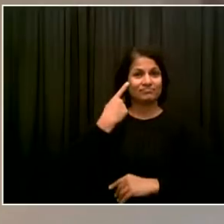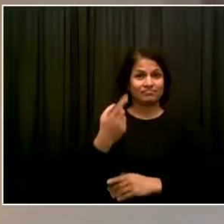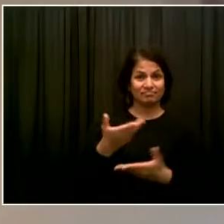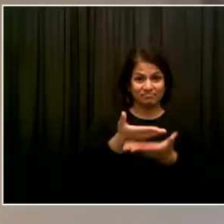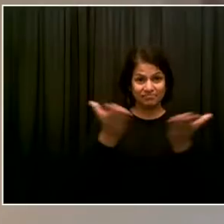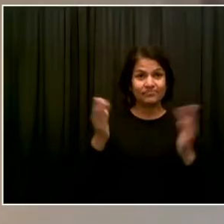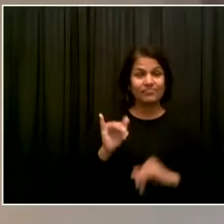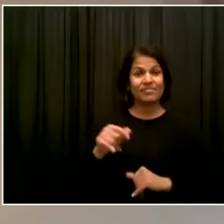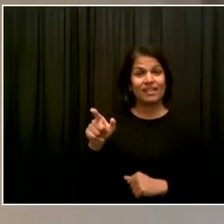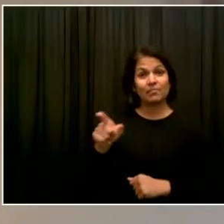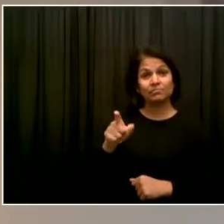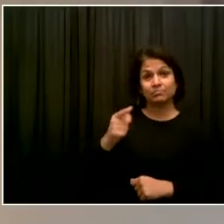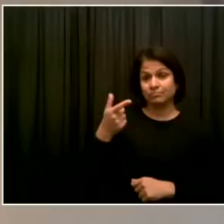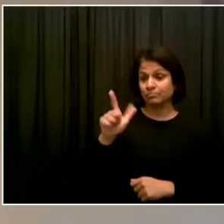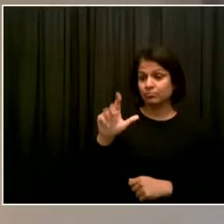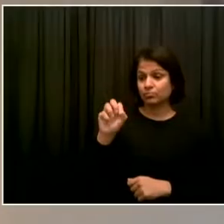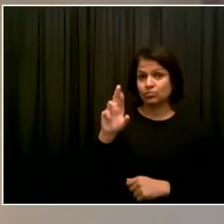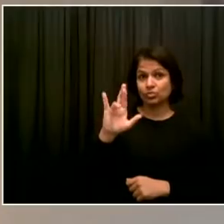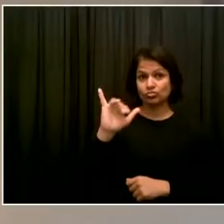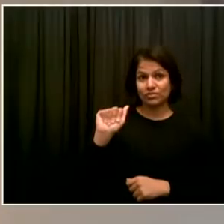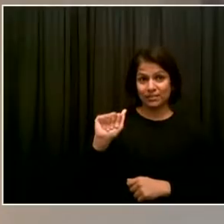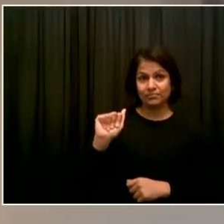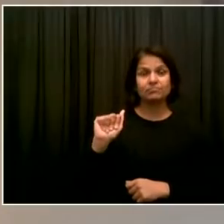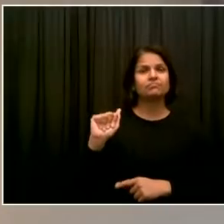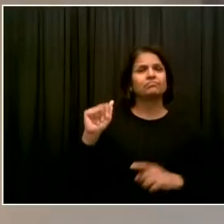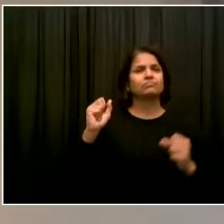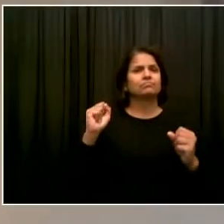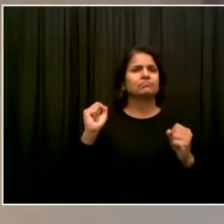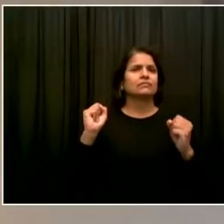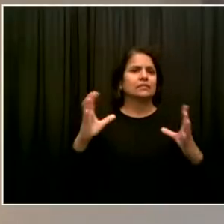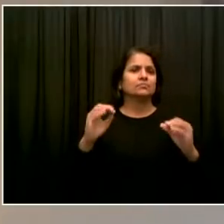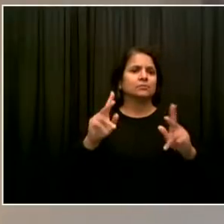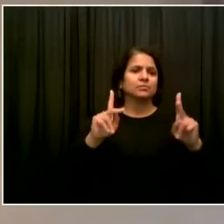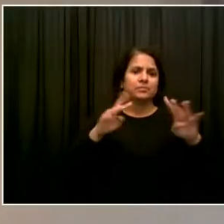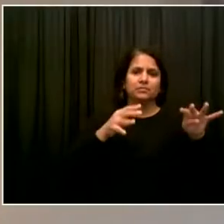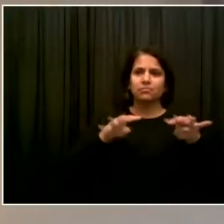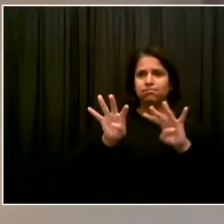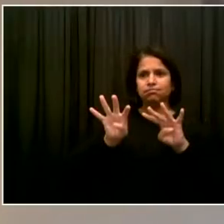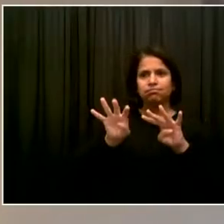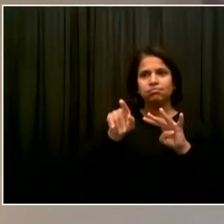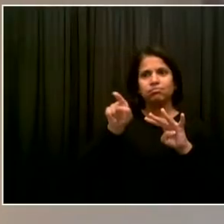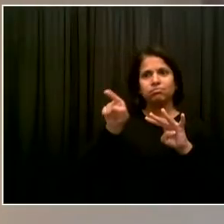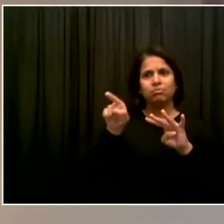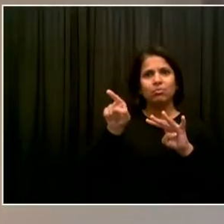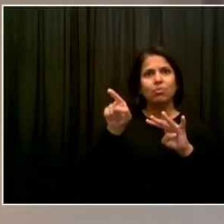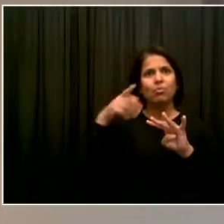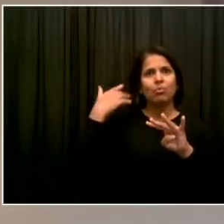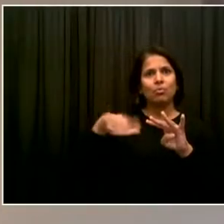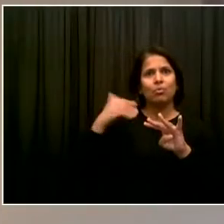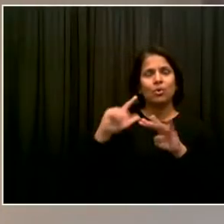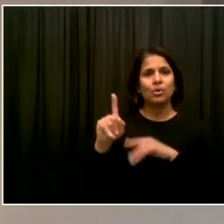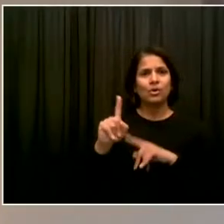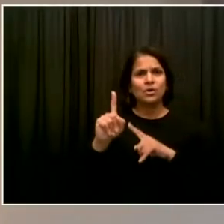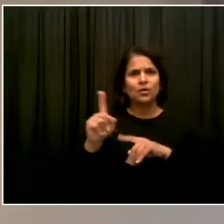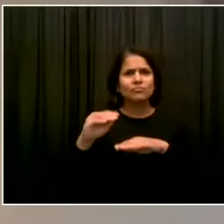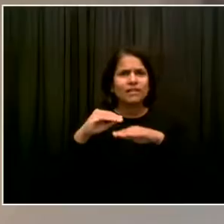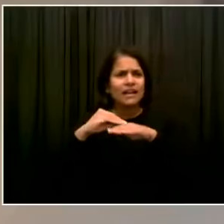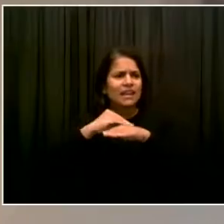CAN JOIN YOU THIS MORNING. TODAY IS A SPECIAL DAY FOR NEW YORKERS ALL OVER THE CITY. GLORIA IS GREATLY ADMIRED